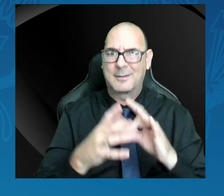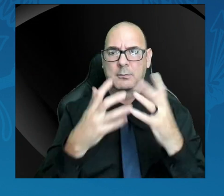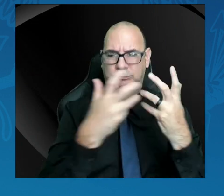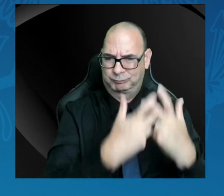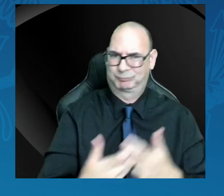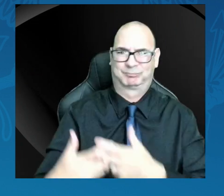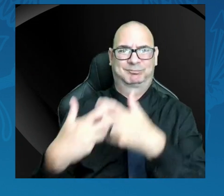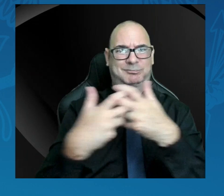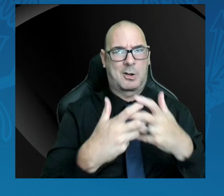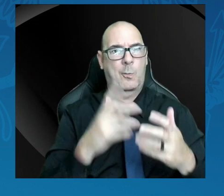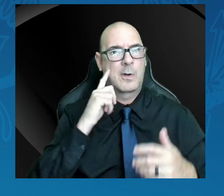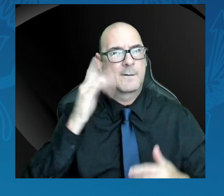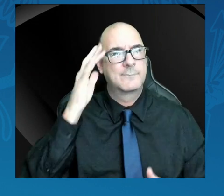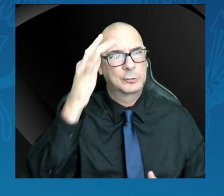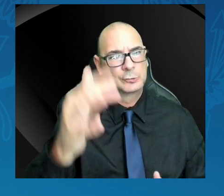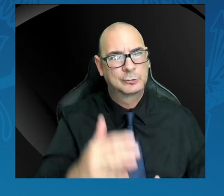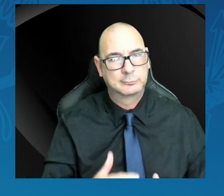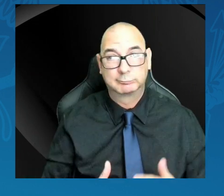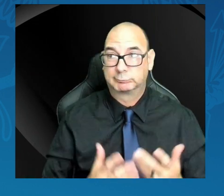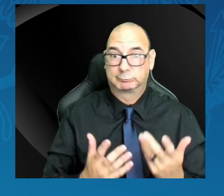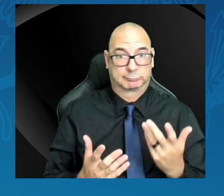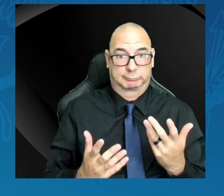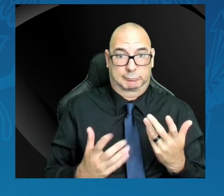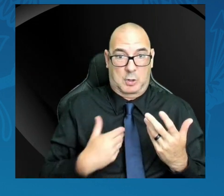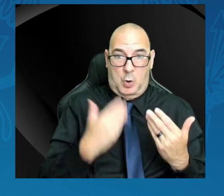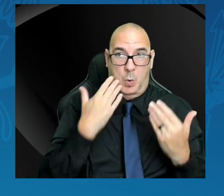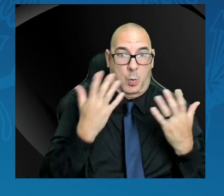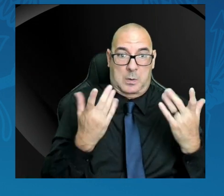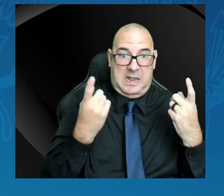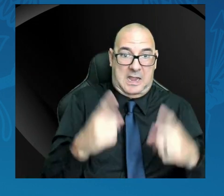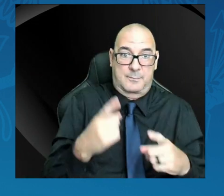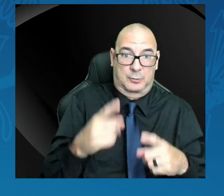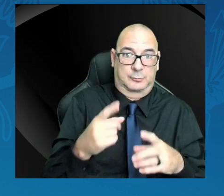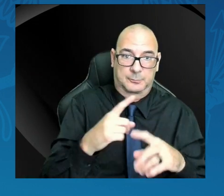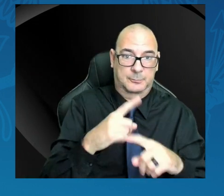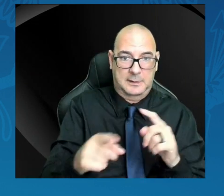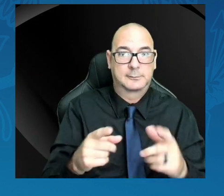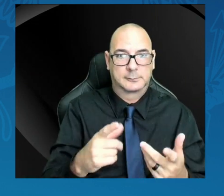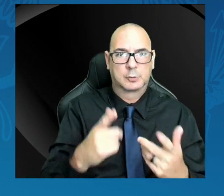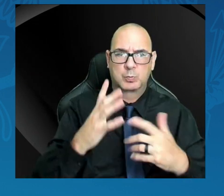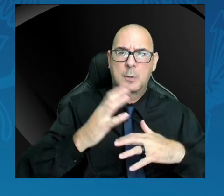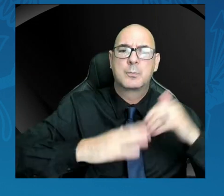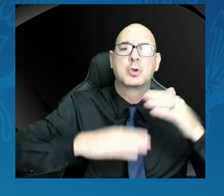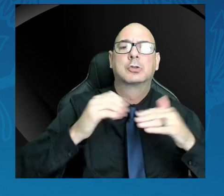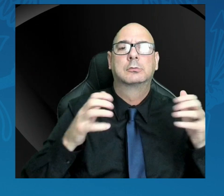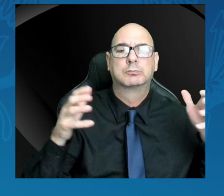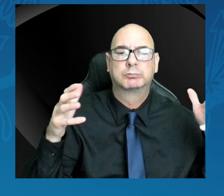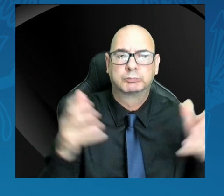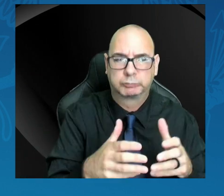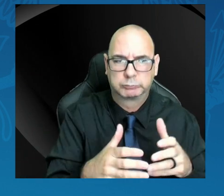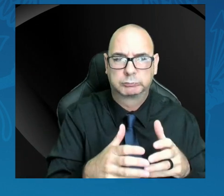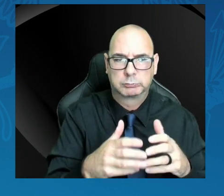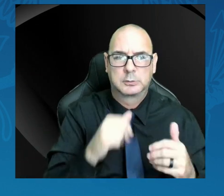We have to build it together. We have to do this together. And so let us continue to do what we are doing.